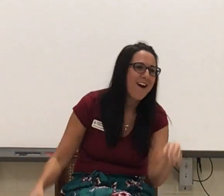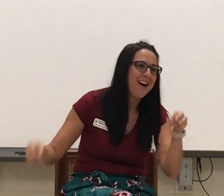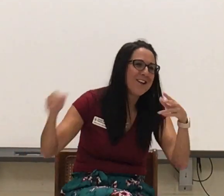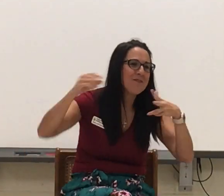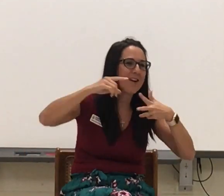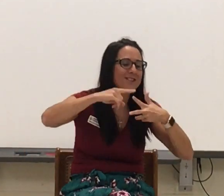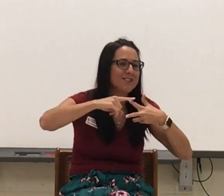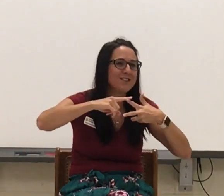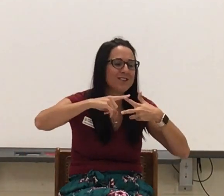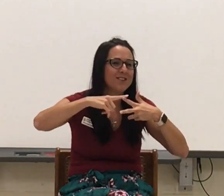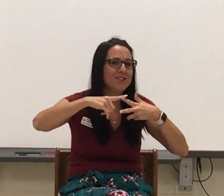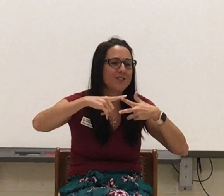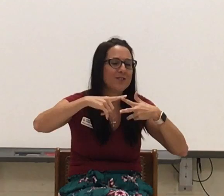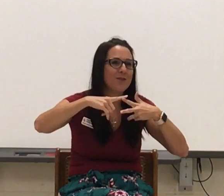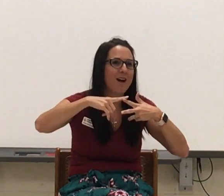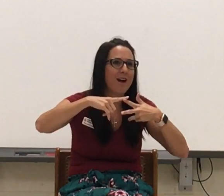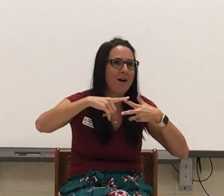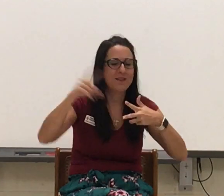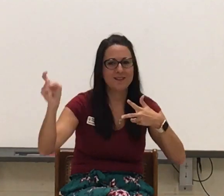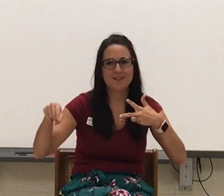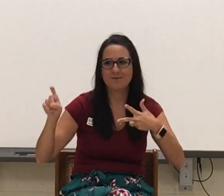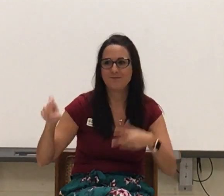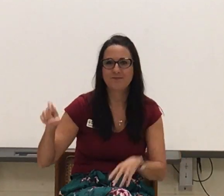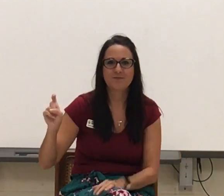Sorry Carolyn...Alright who wants to do this?